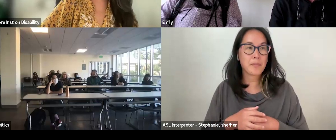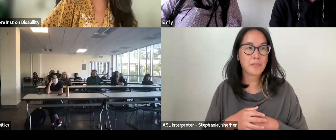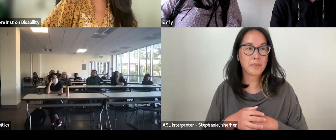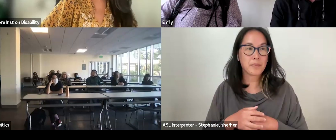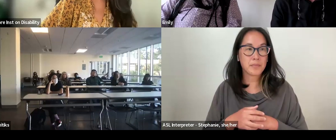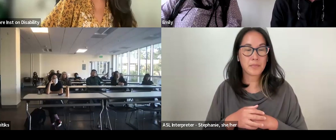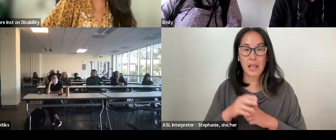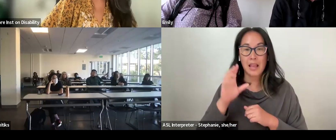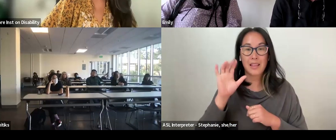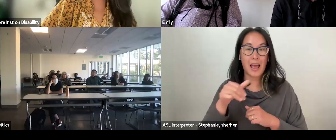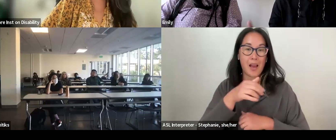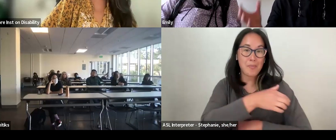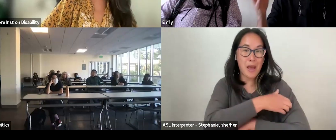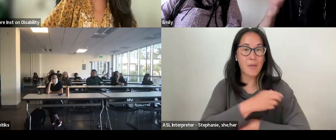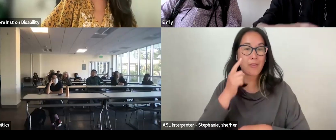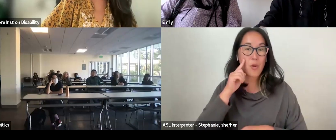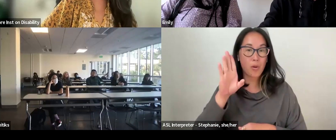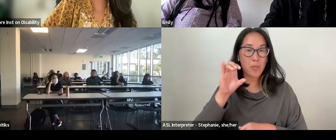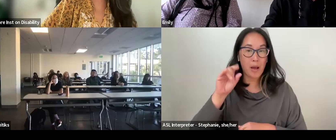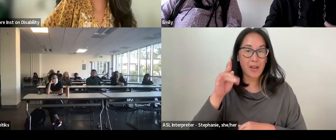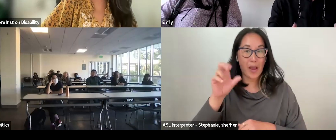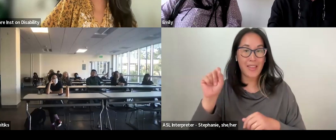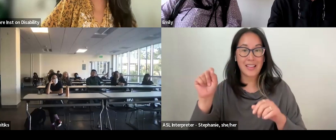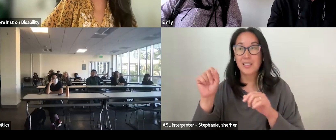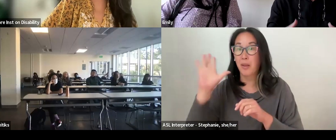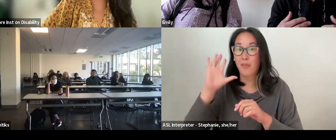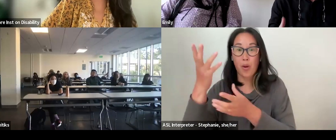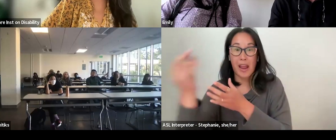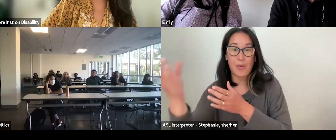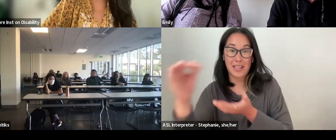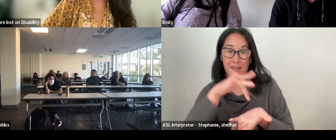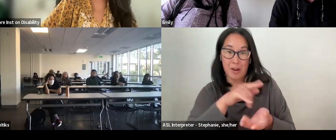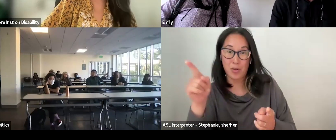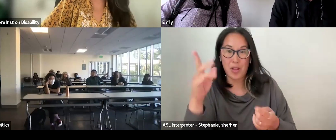in bioethics has moved inside academic medical centers.